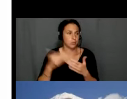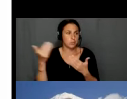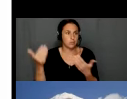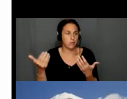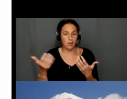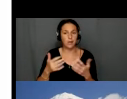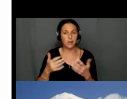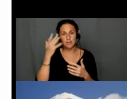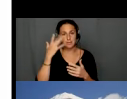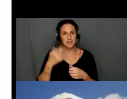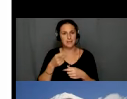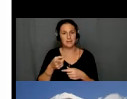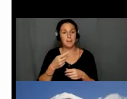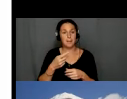So we don't know how you can